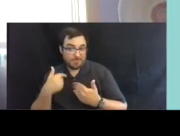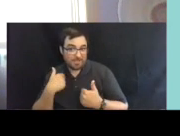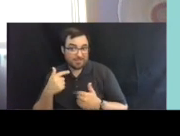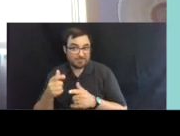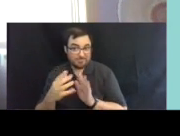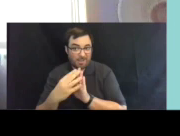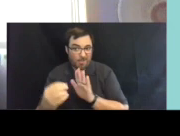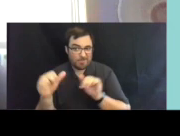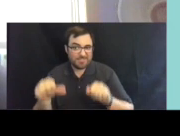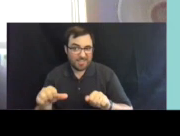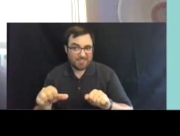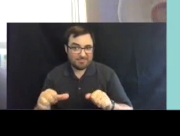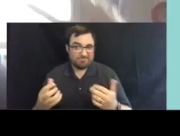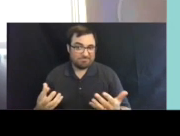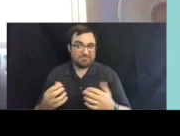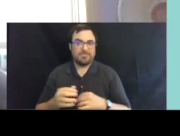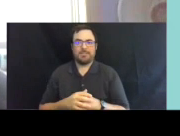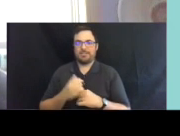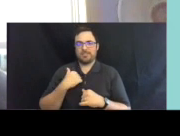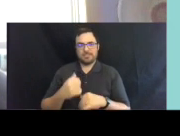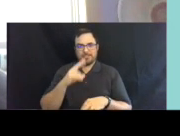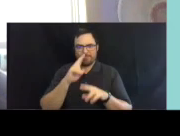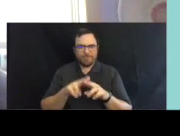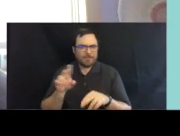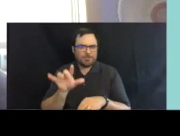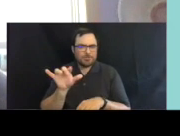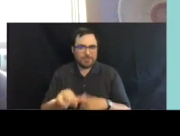just fun to do it. You can play act out the parts and he's